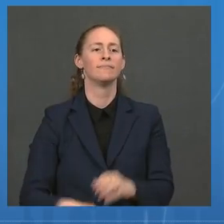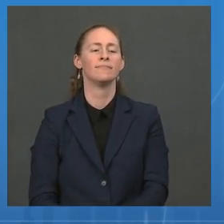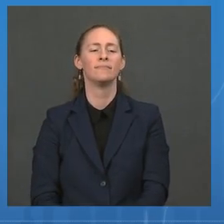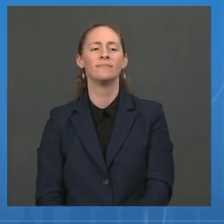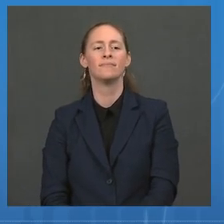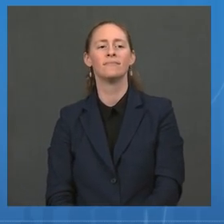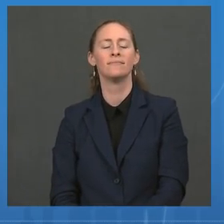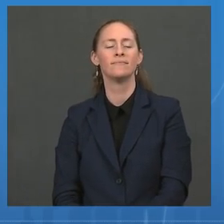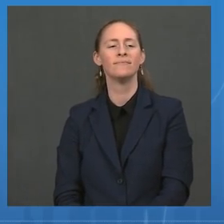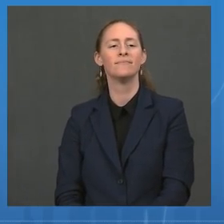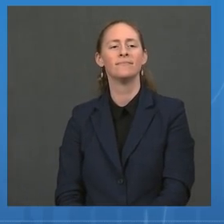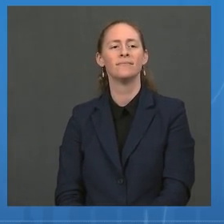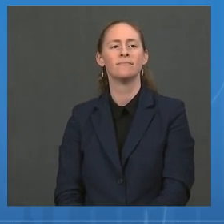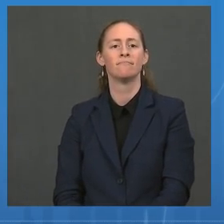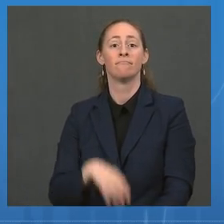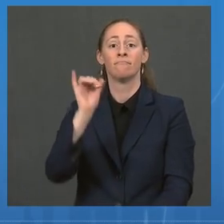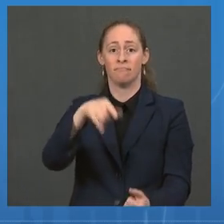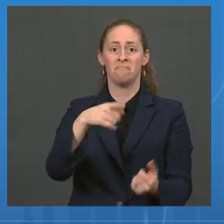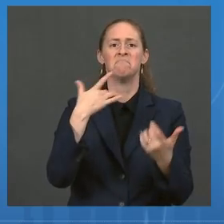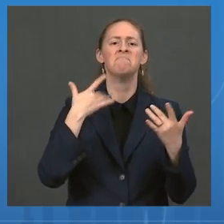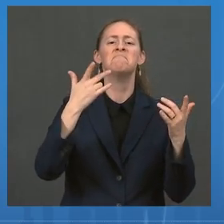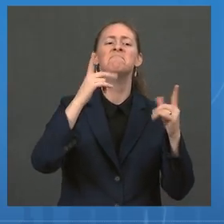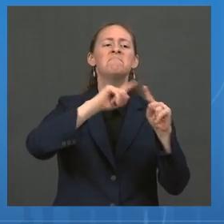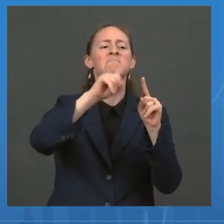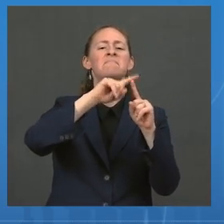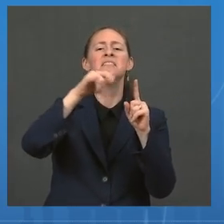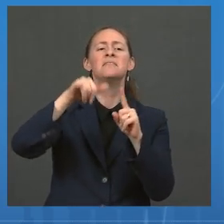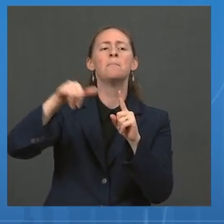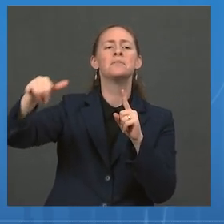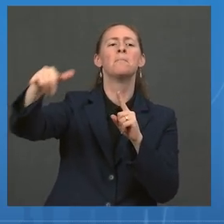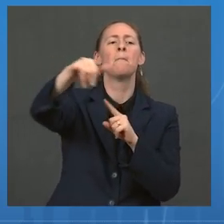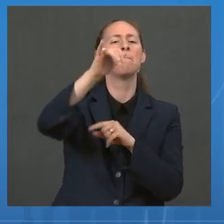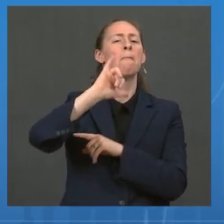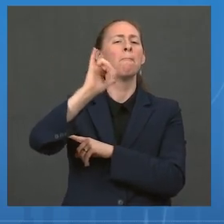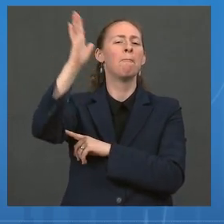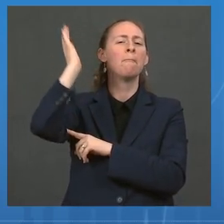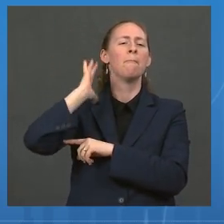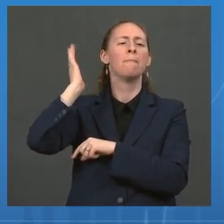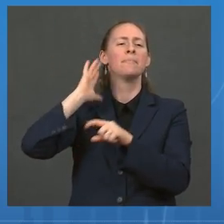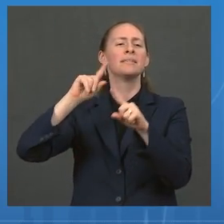This is very similar to the approach that was used for the highly successful development